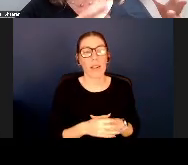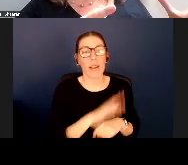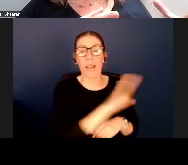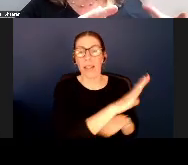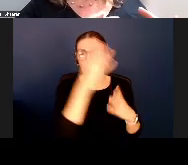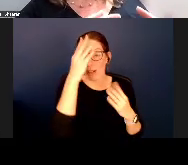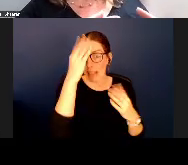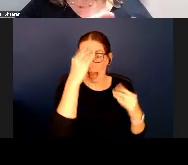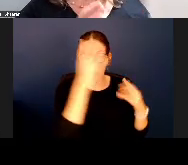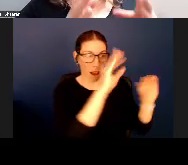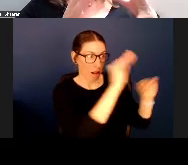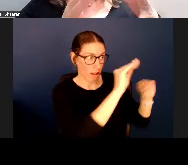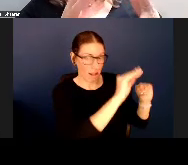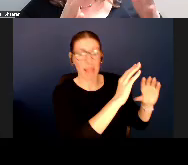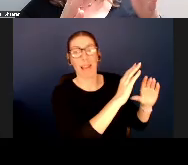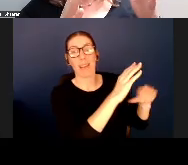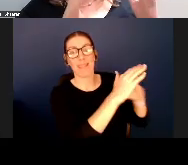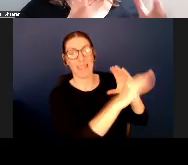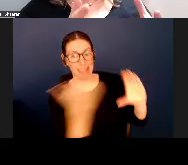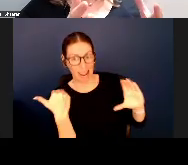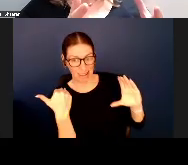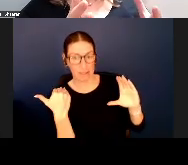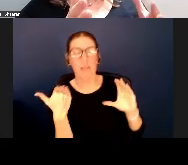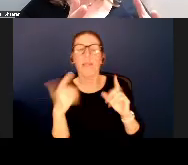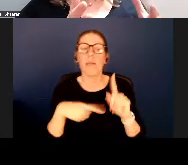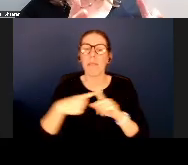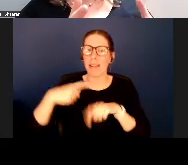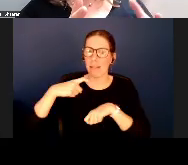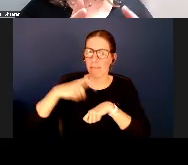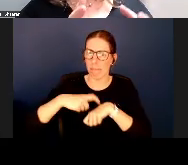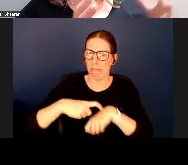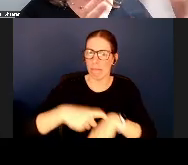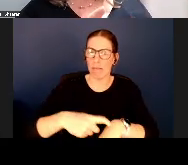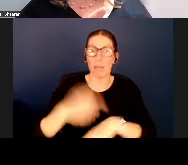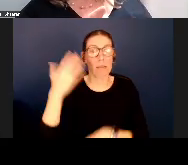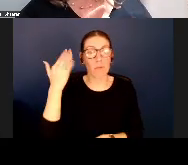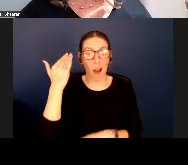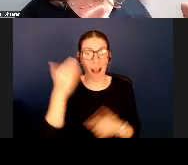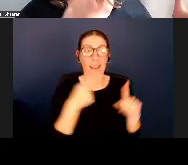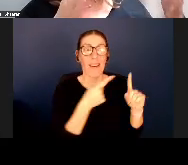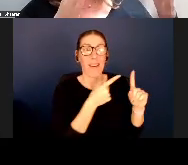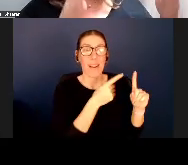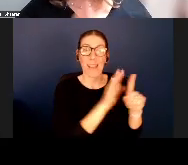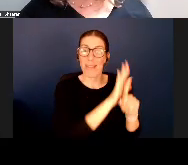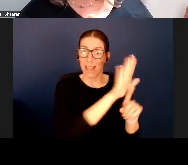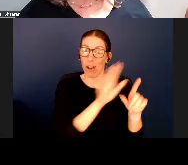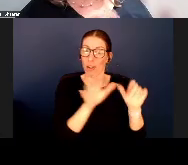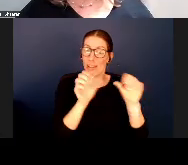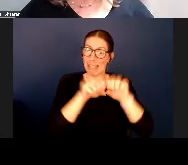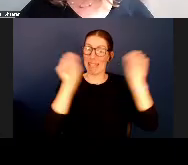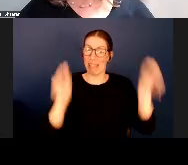were some time limitations because they actually switched health record systems. So that's why we